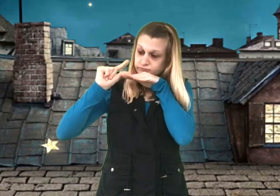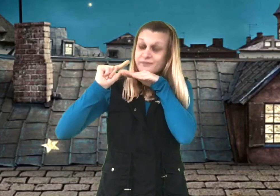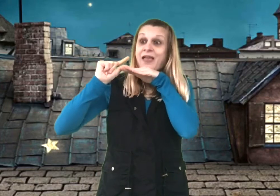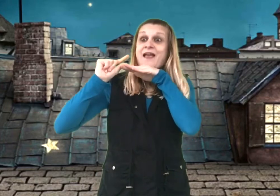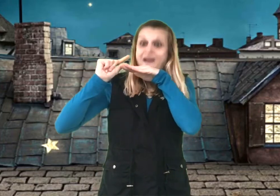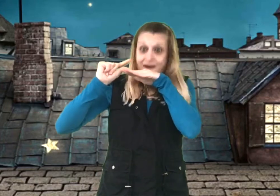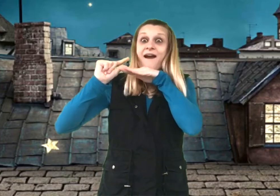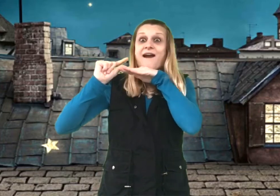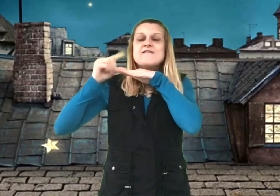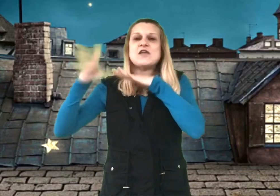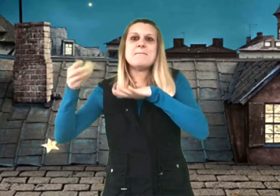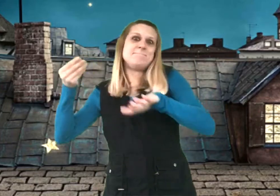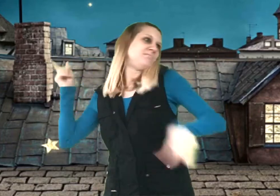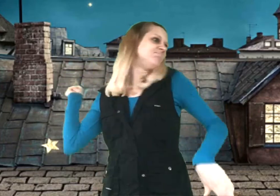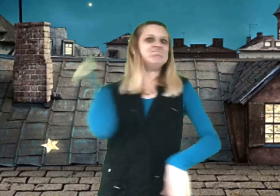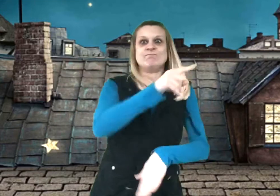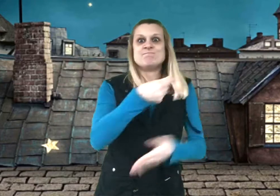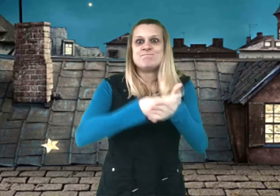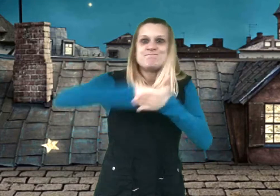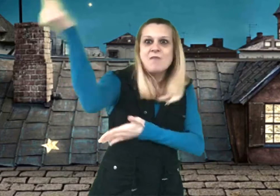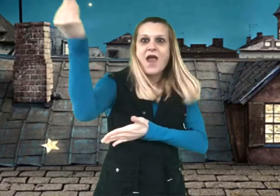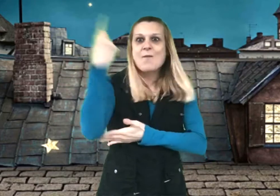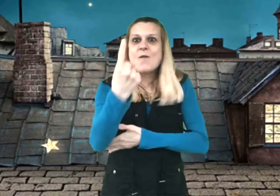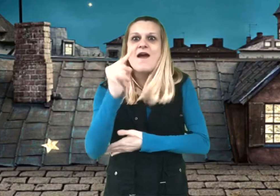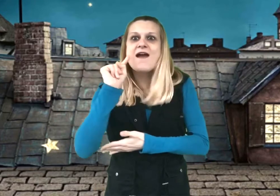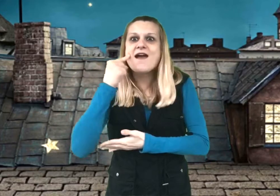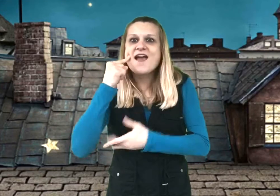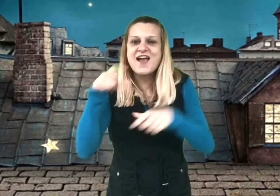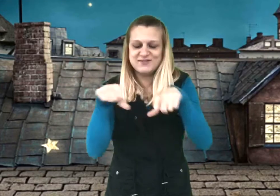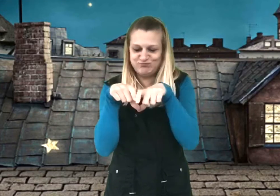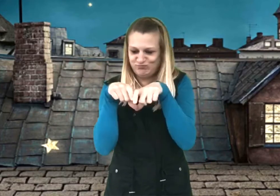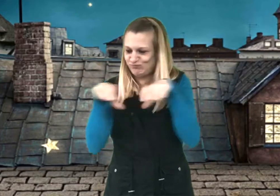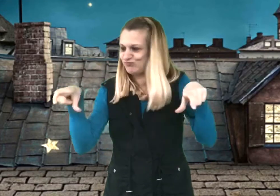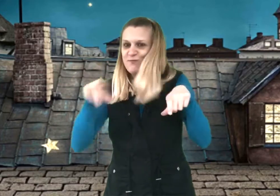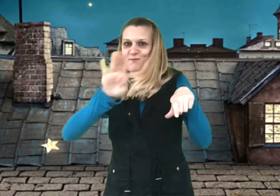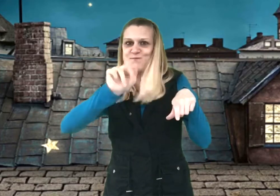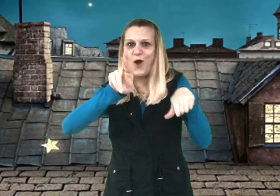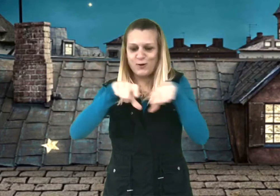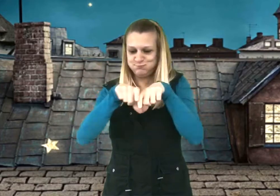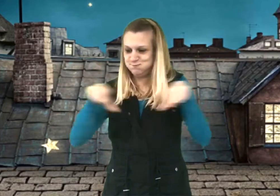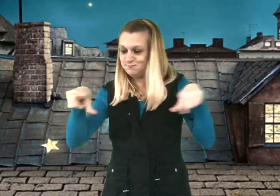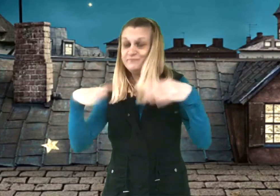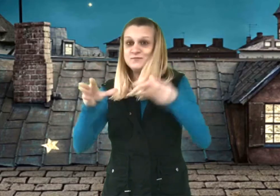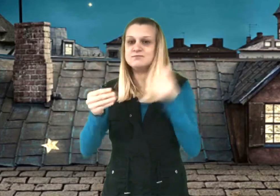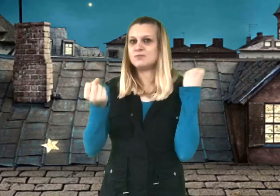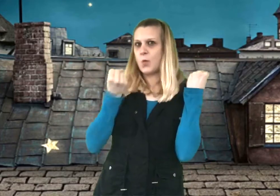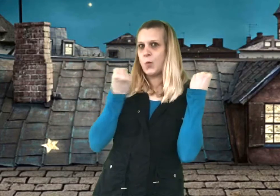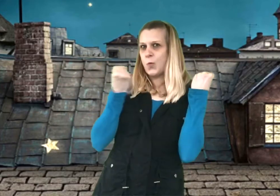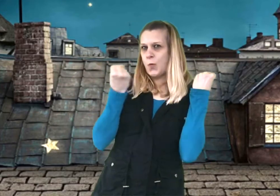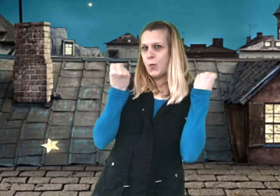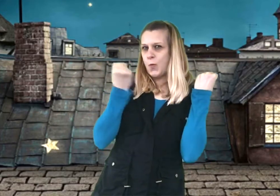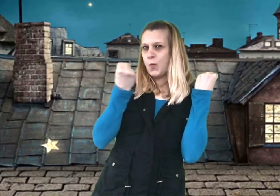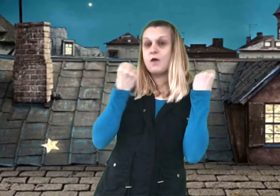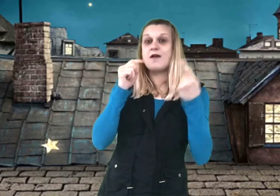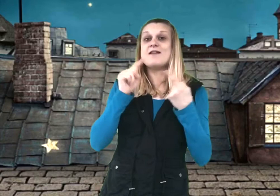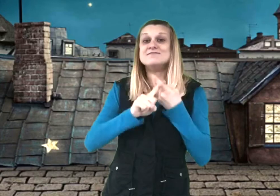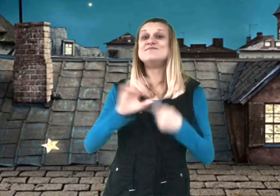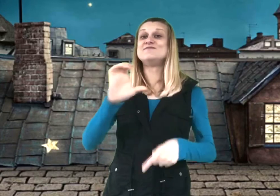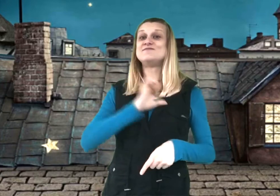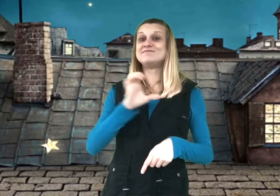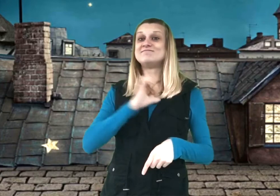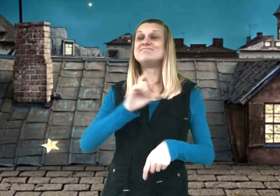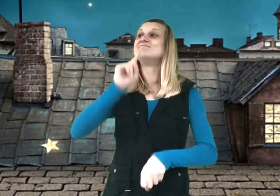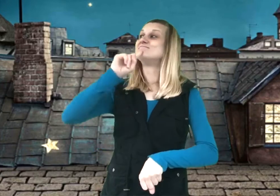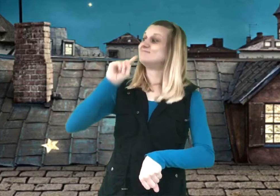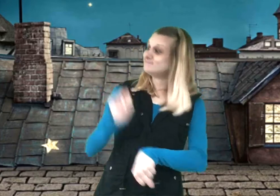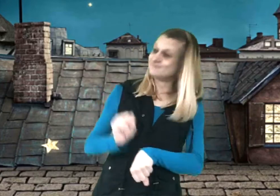then they would buy a chocolate bar and hold it until Charlie's birthday.